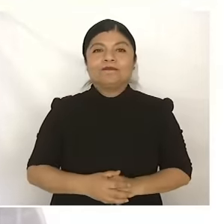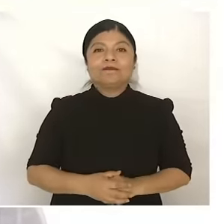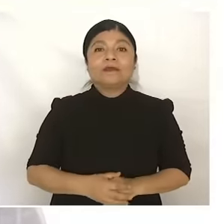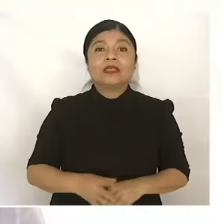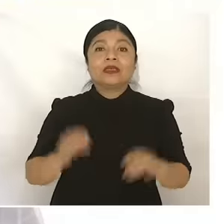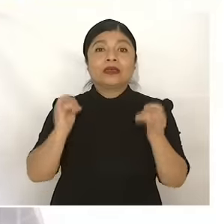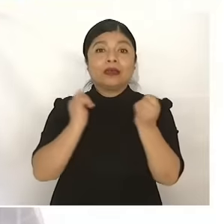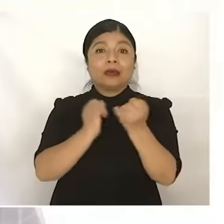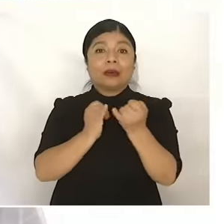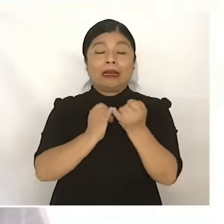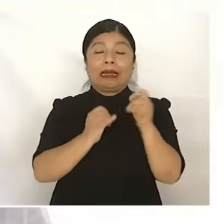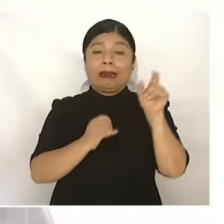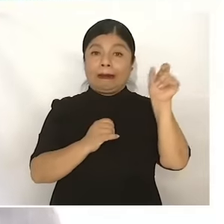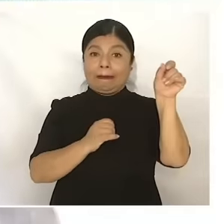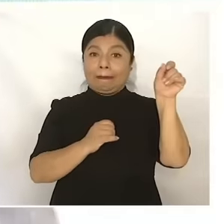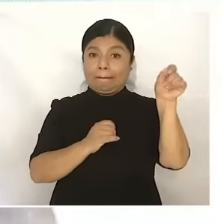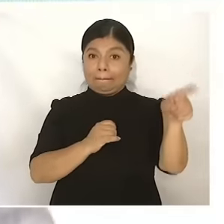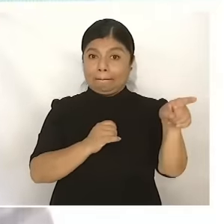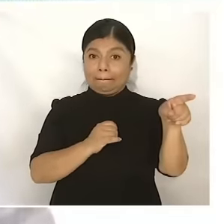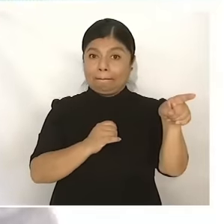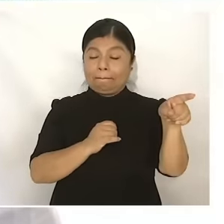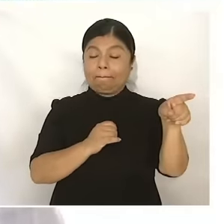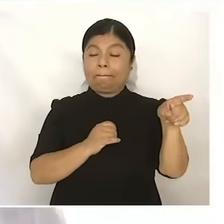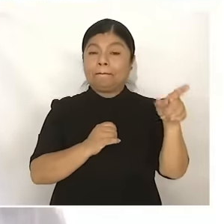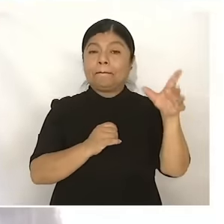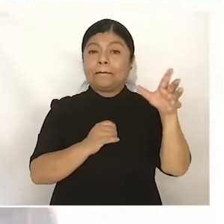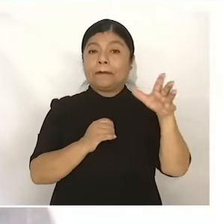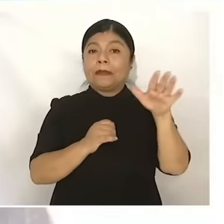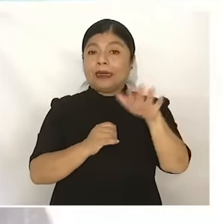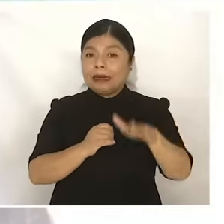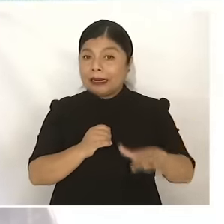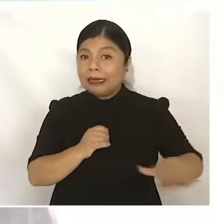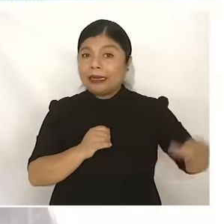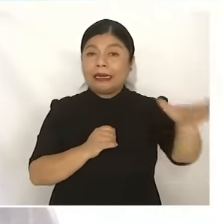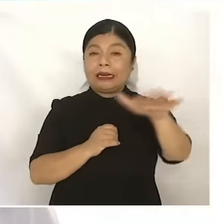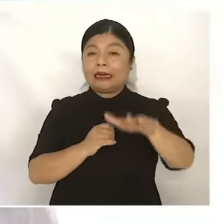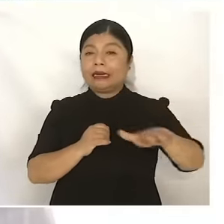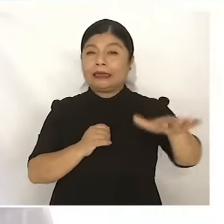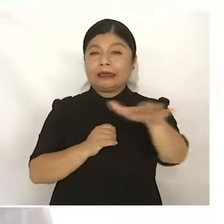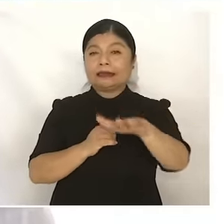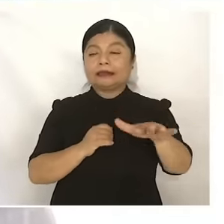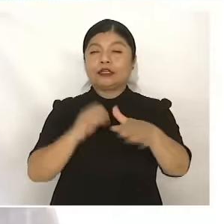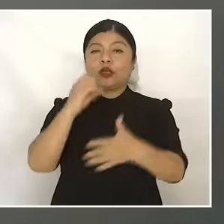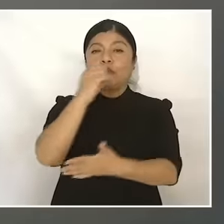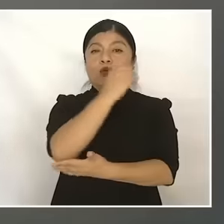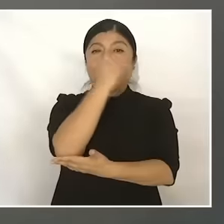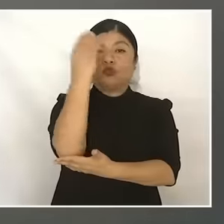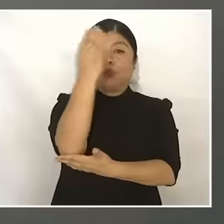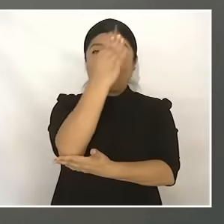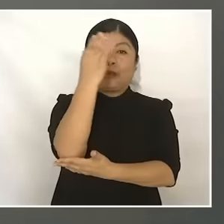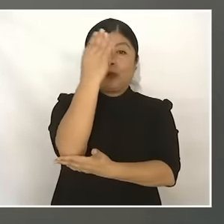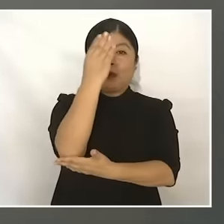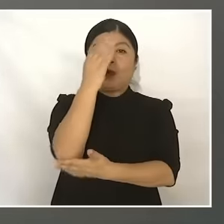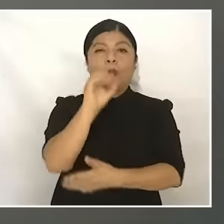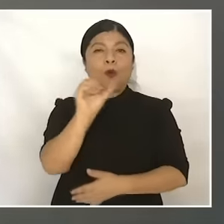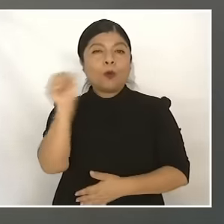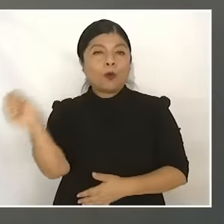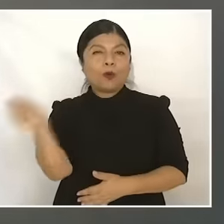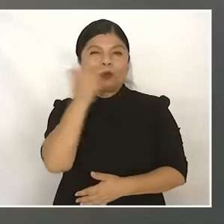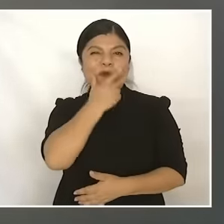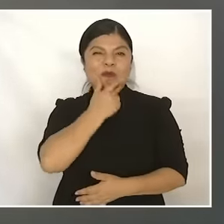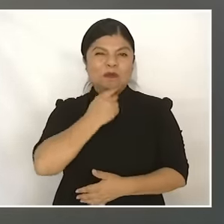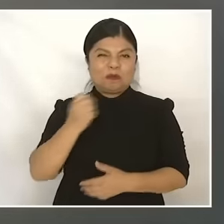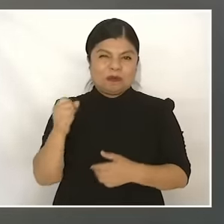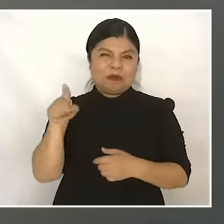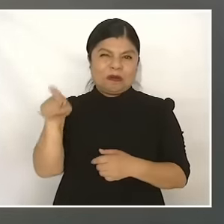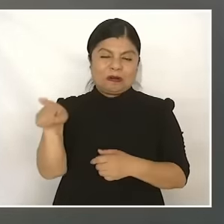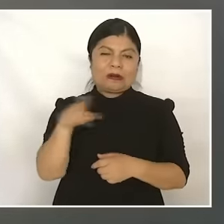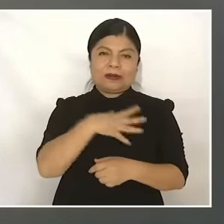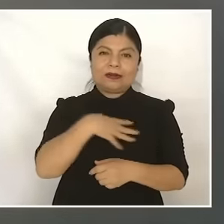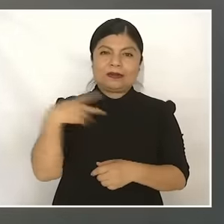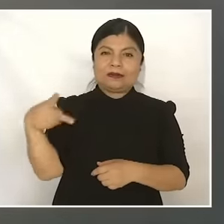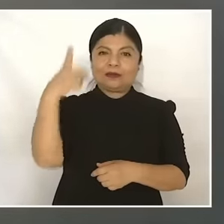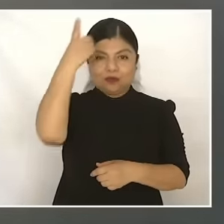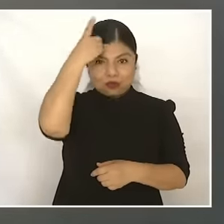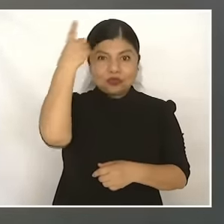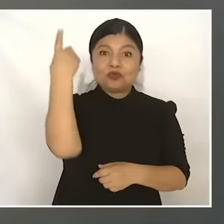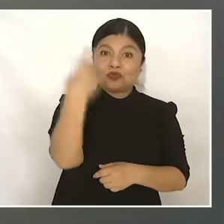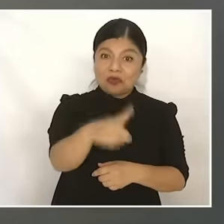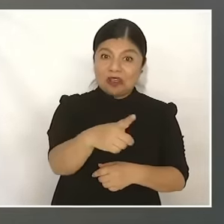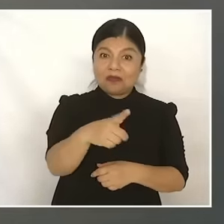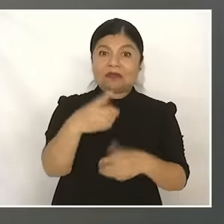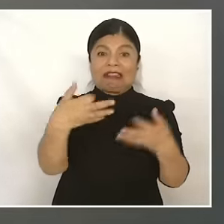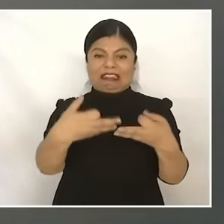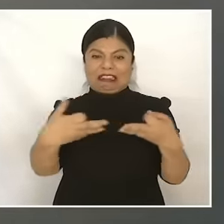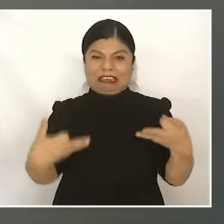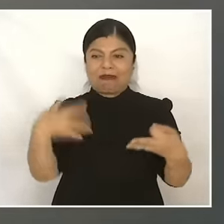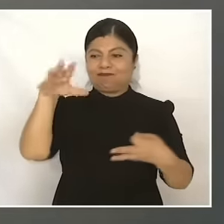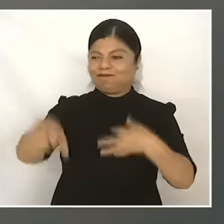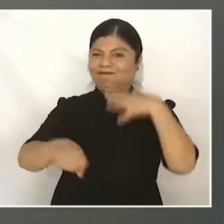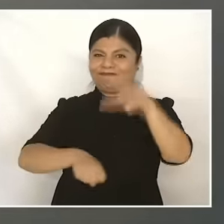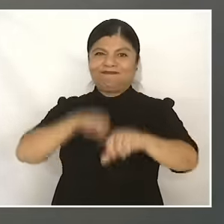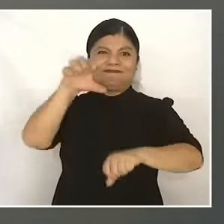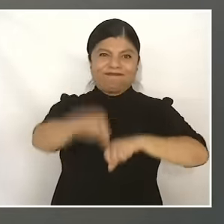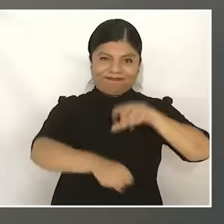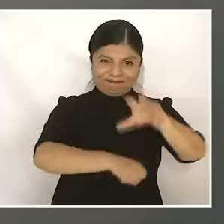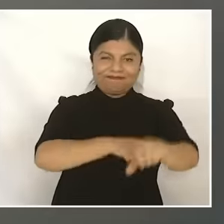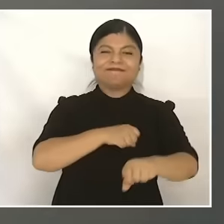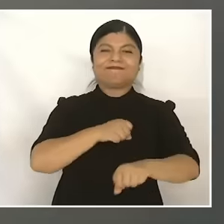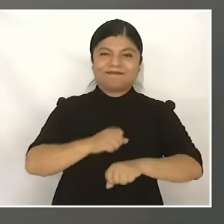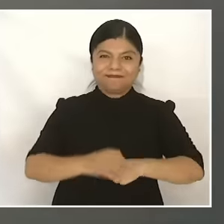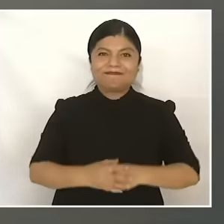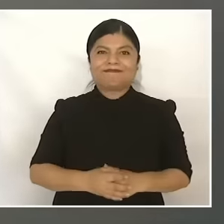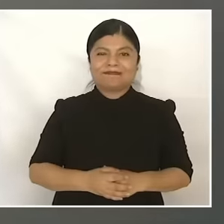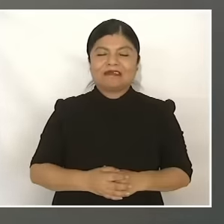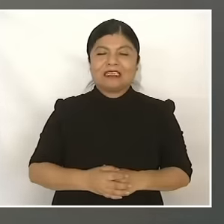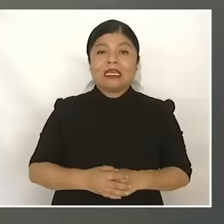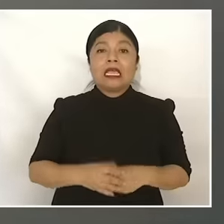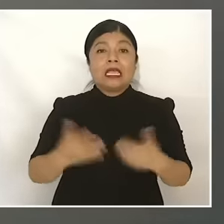the owner of everything that is now oton white peon eh and here I told you they brought the prisoners well